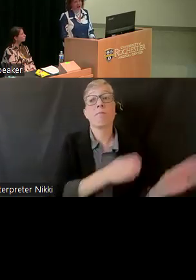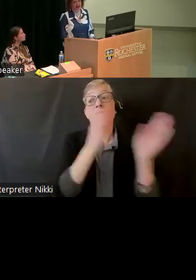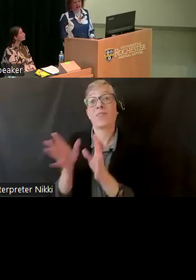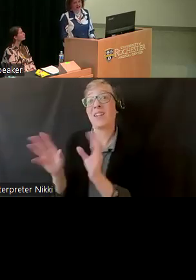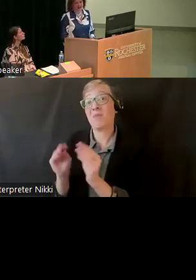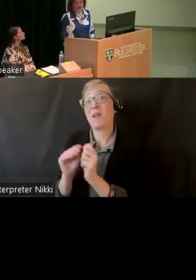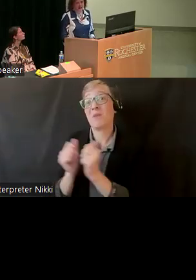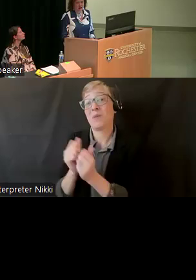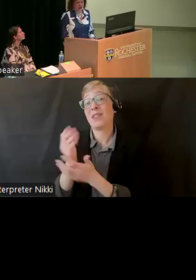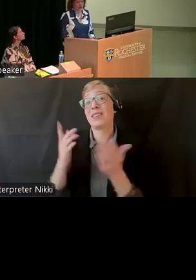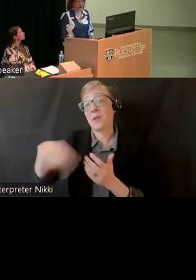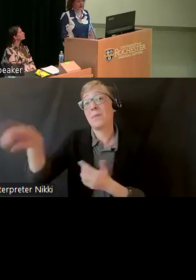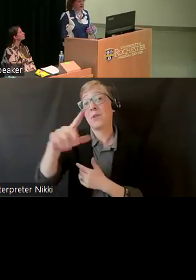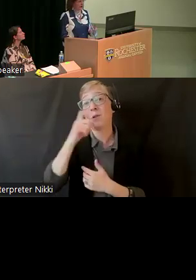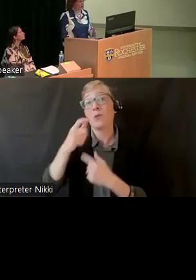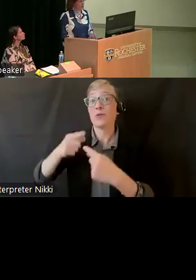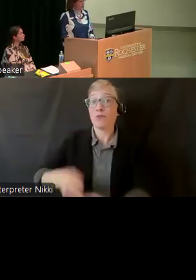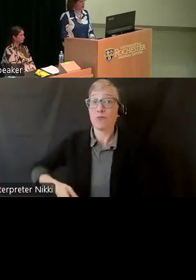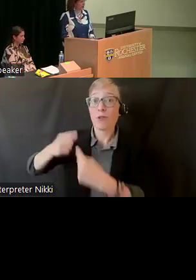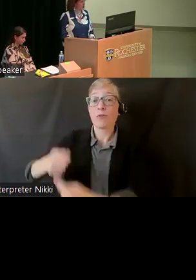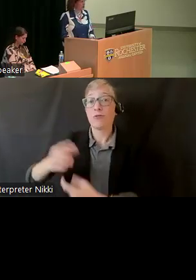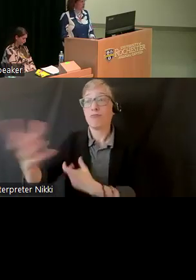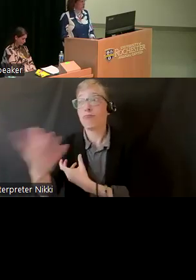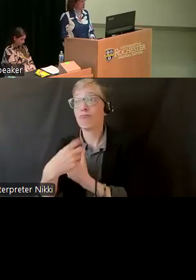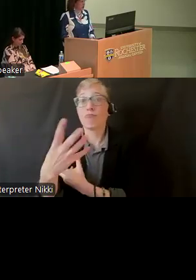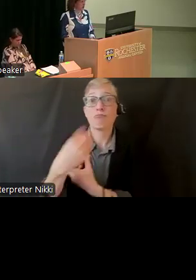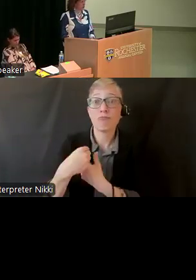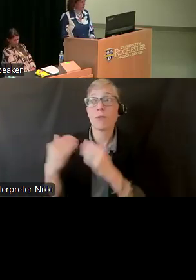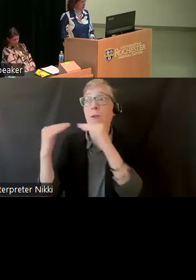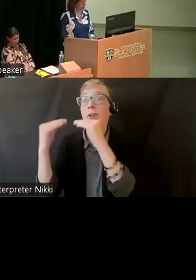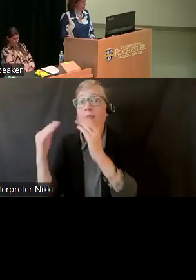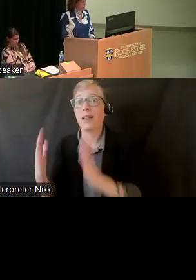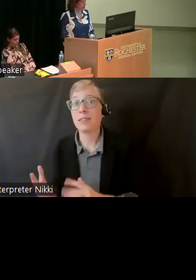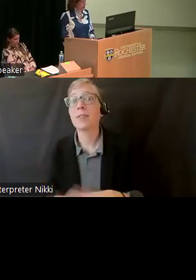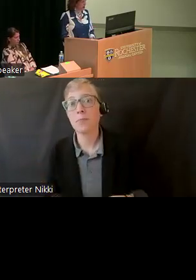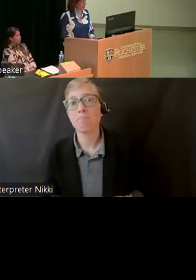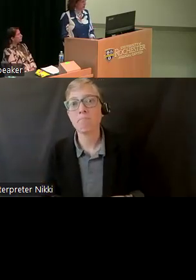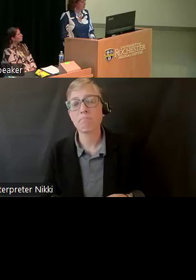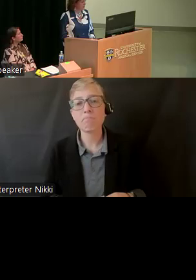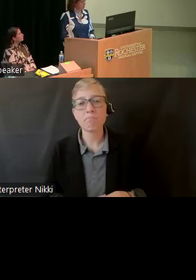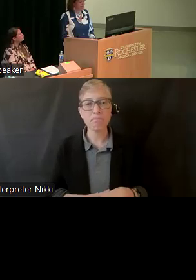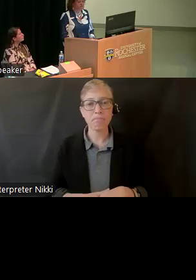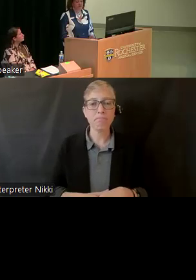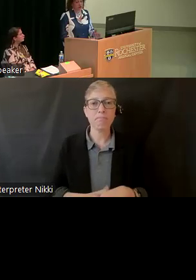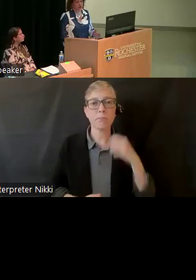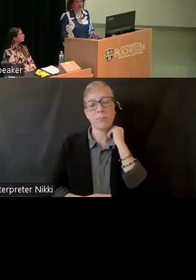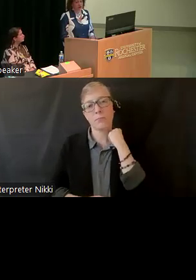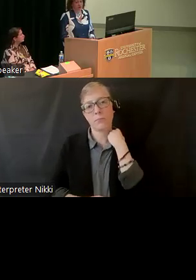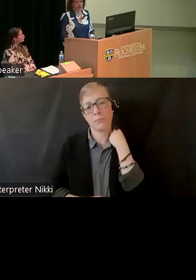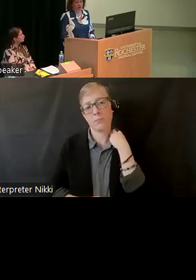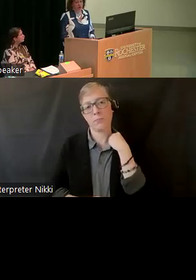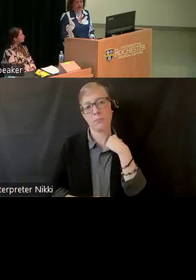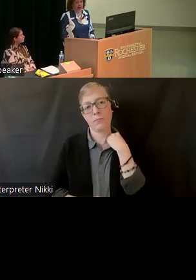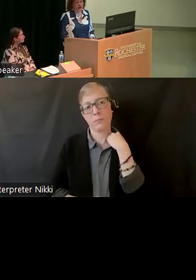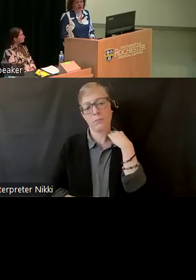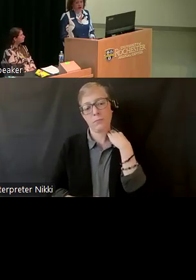colleagues and doing um challenges through wellu um you know and some people that really had no